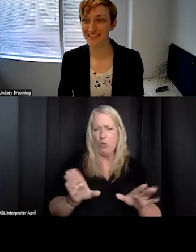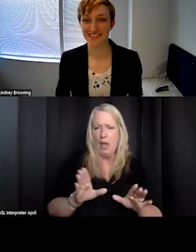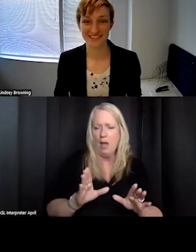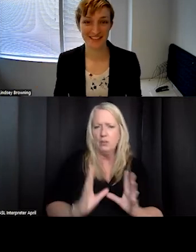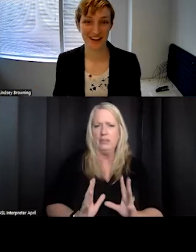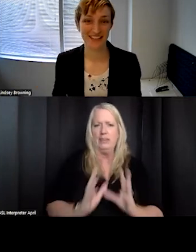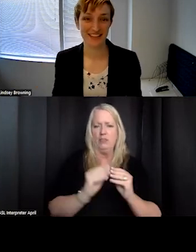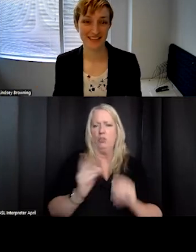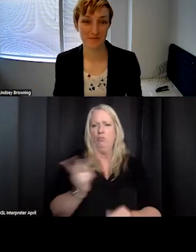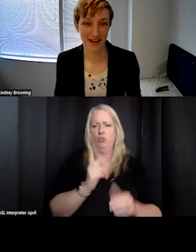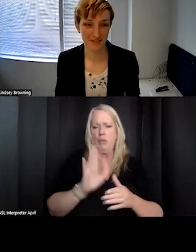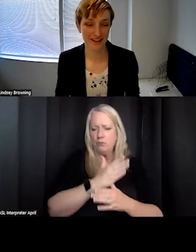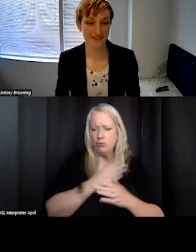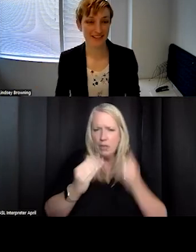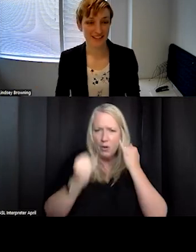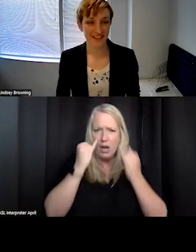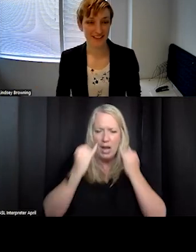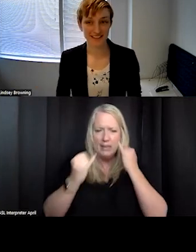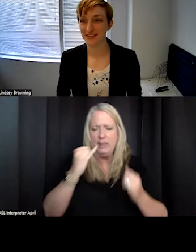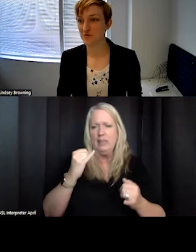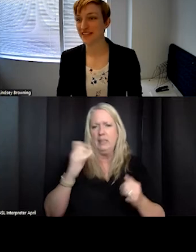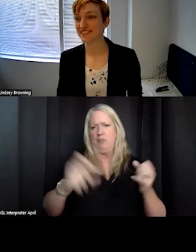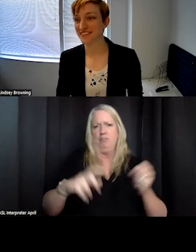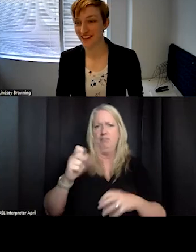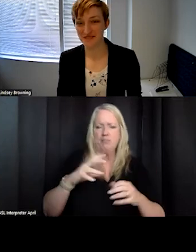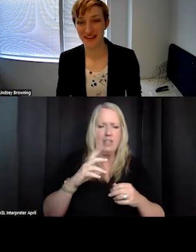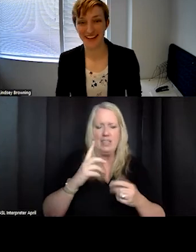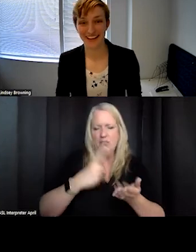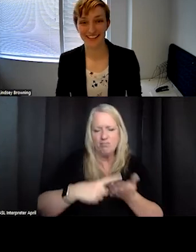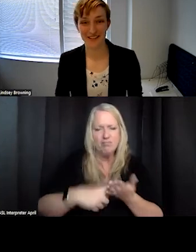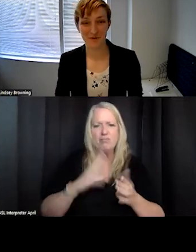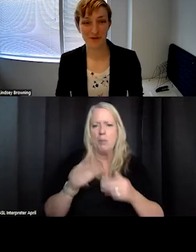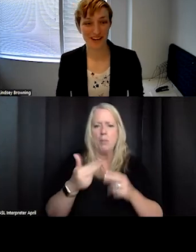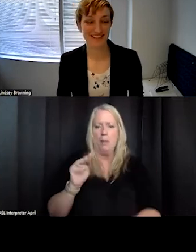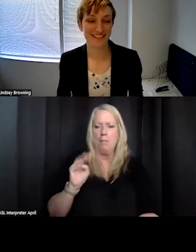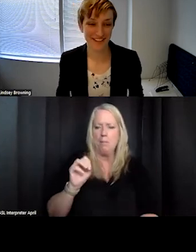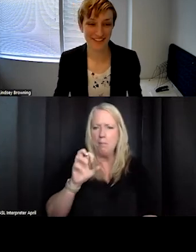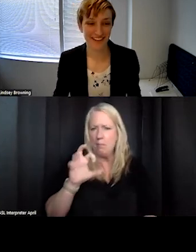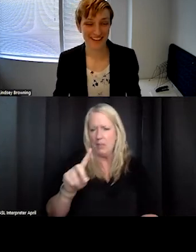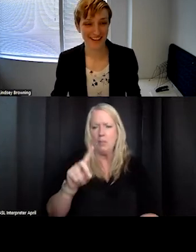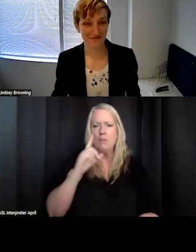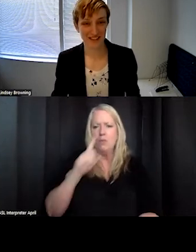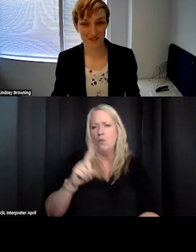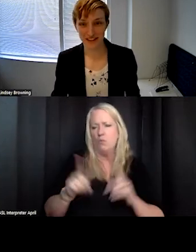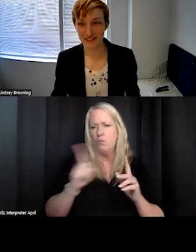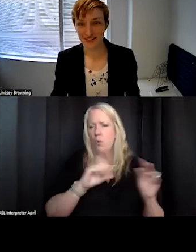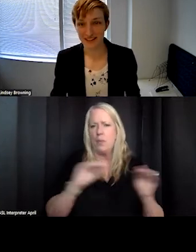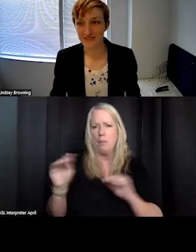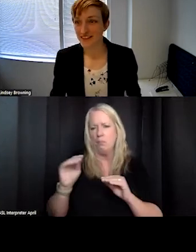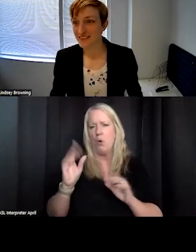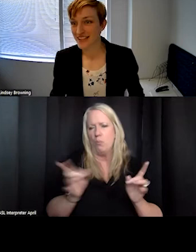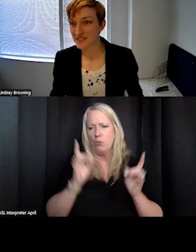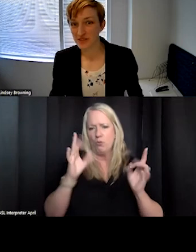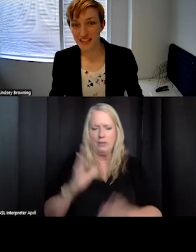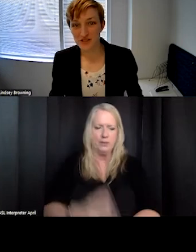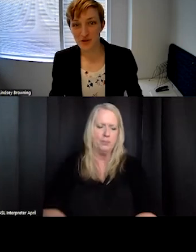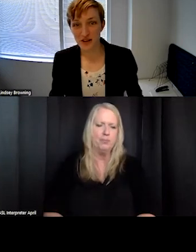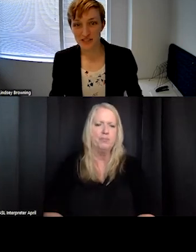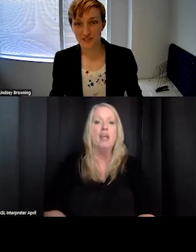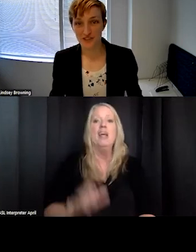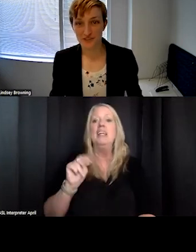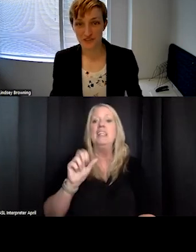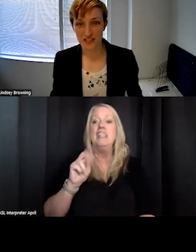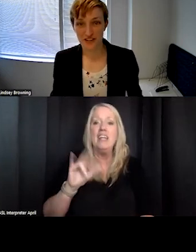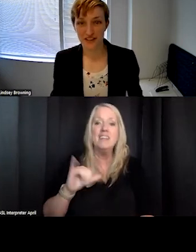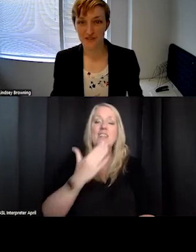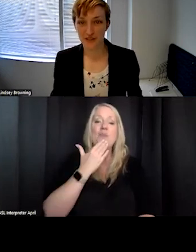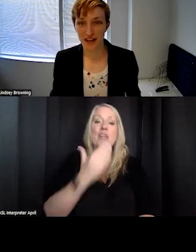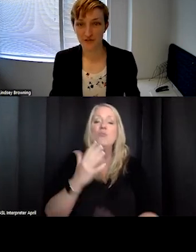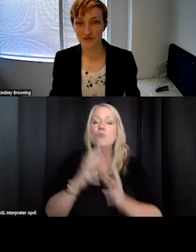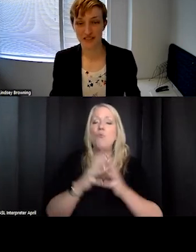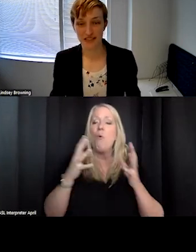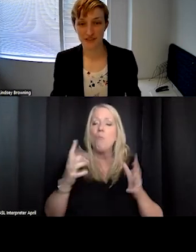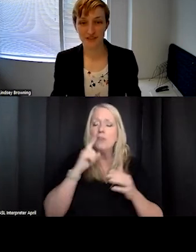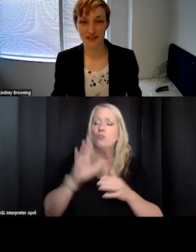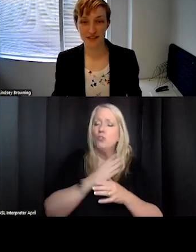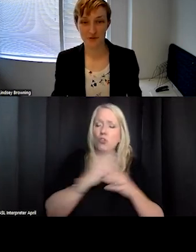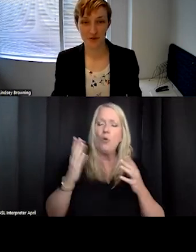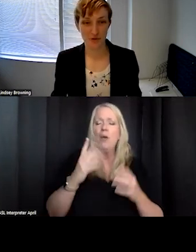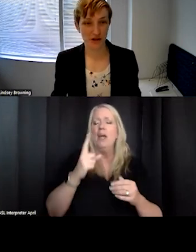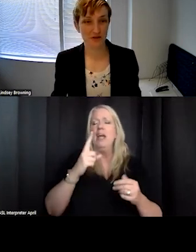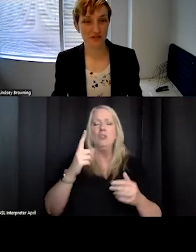CAN SHARE IDEAS. AND BAT AROUND, IN THE WEEDS ON, ON THE MEDICAID. HEAR THE PRAPLTORIES,